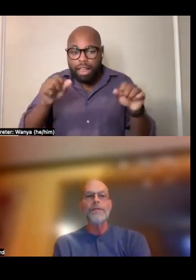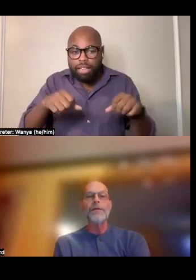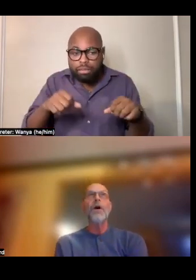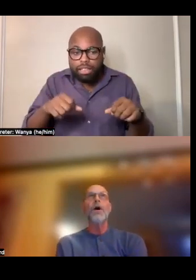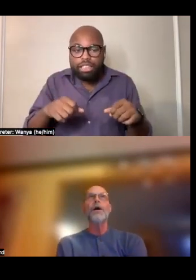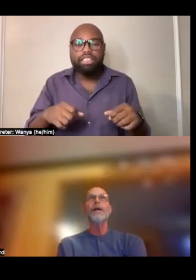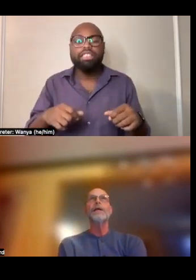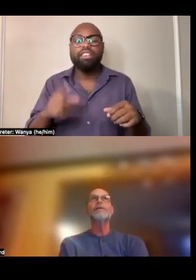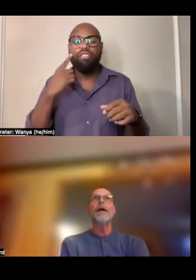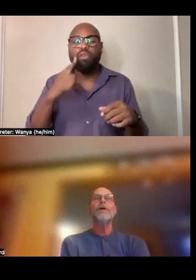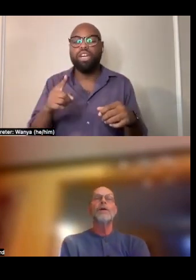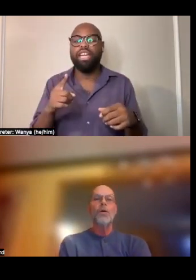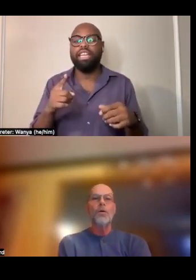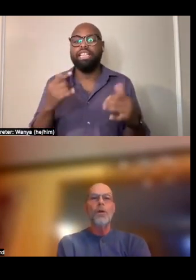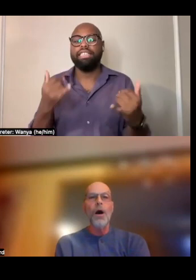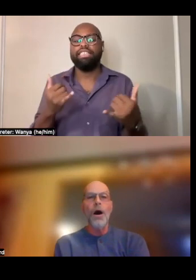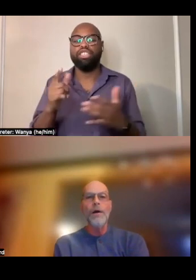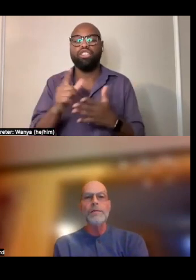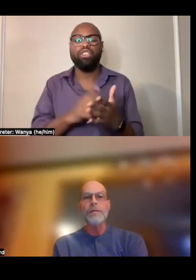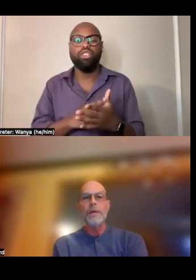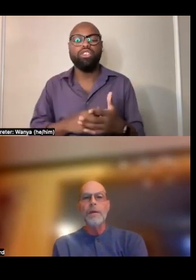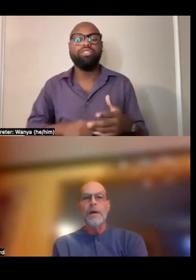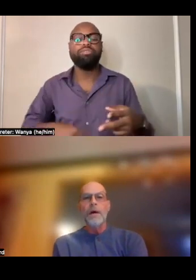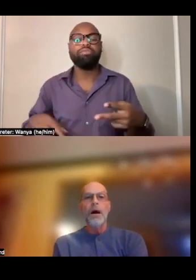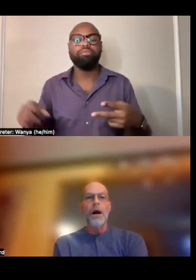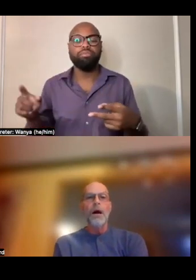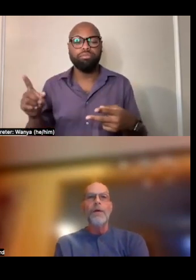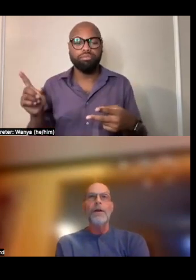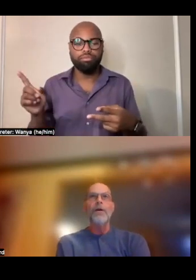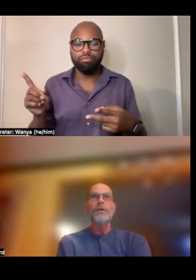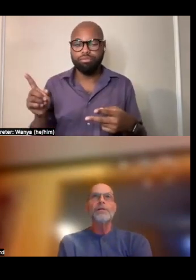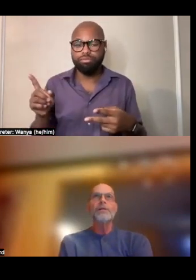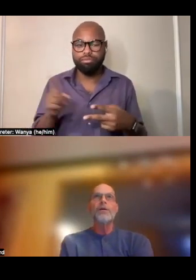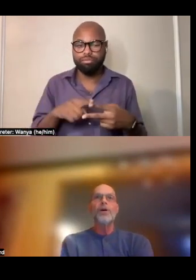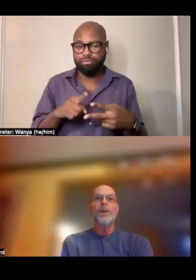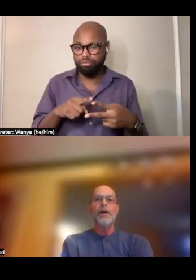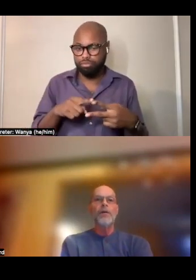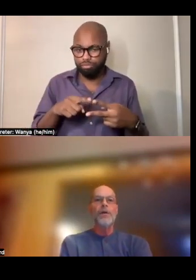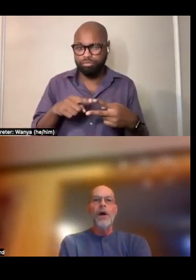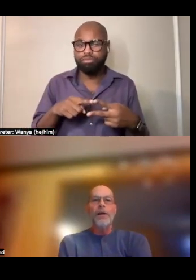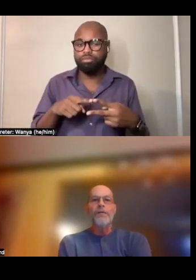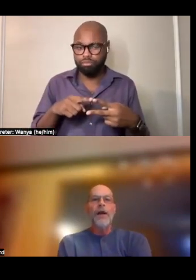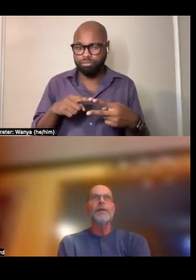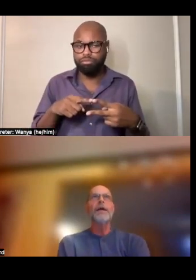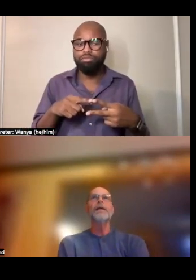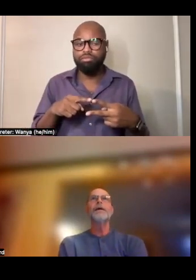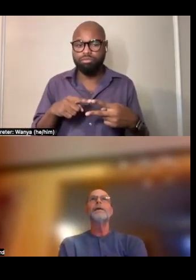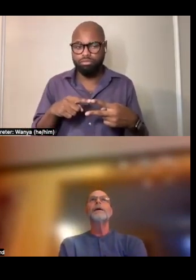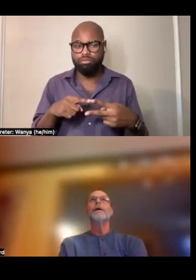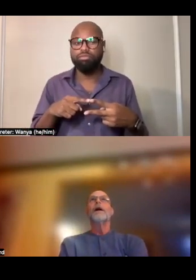if there are any state or local laws that are just as good or better or they're not invalidated.